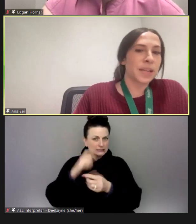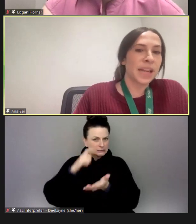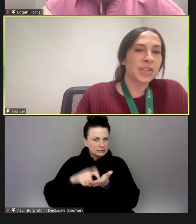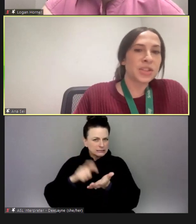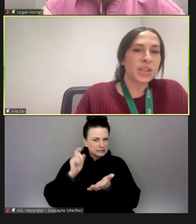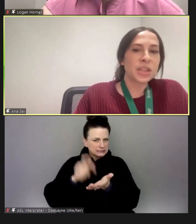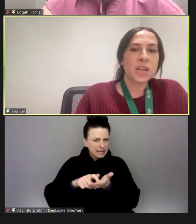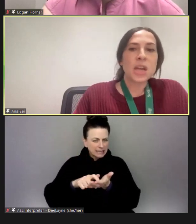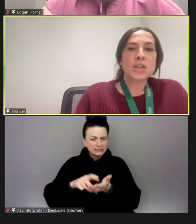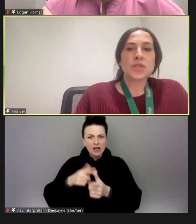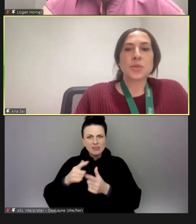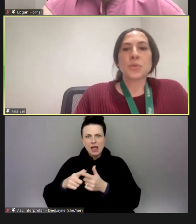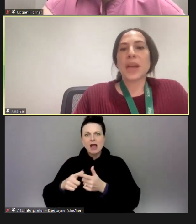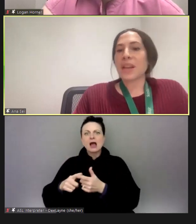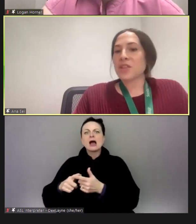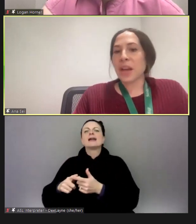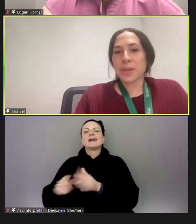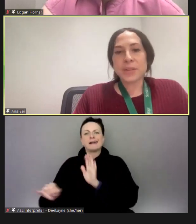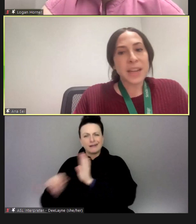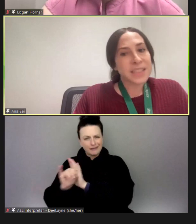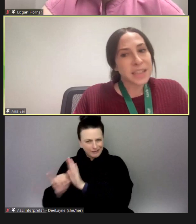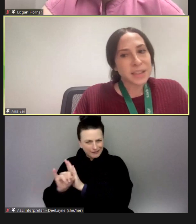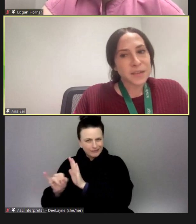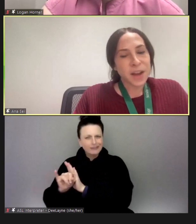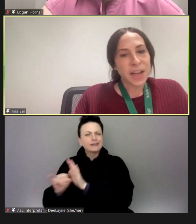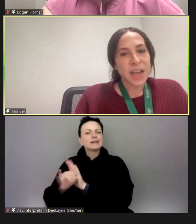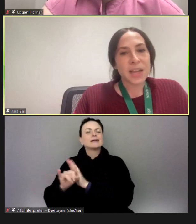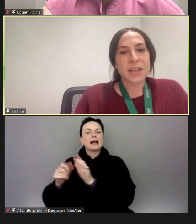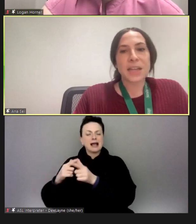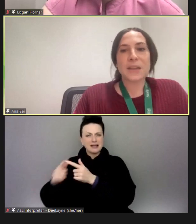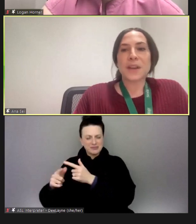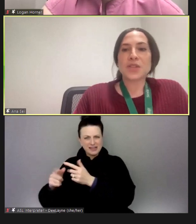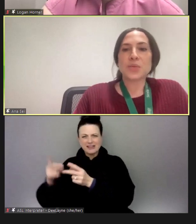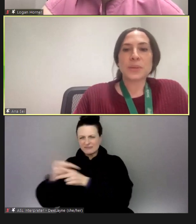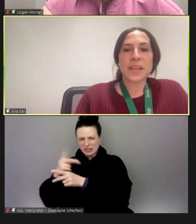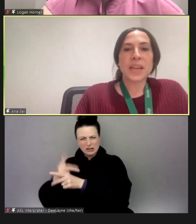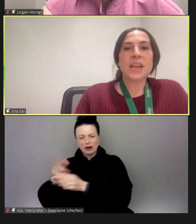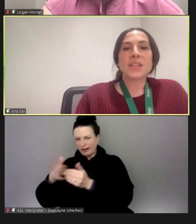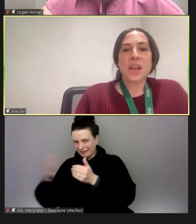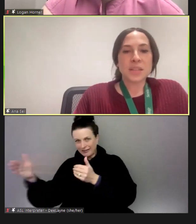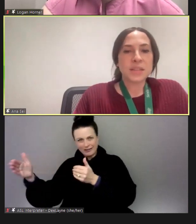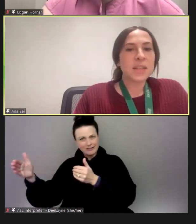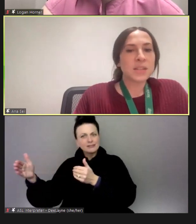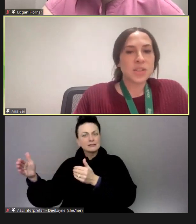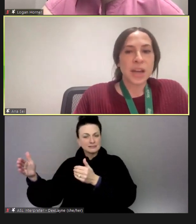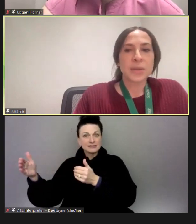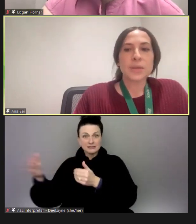discrimination to can a child identify